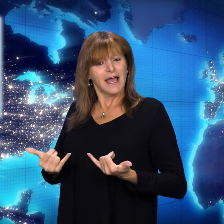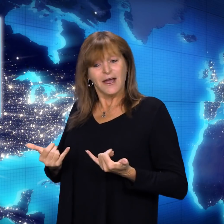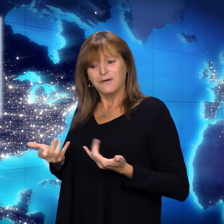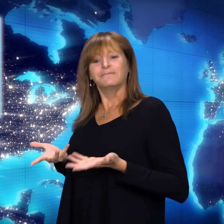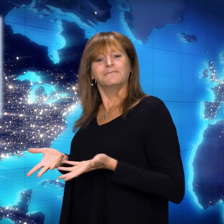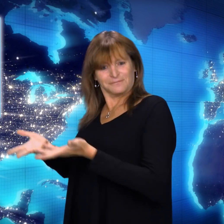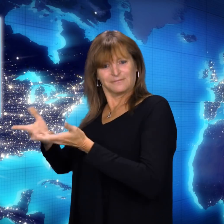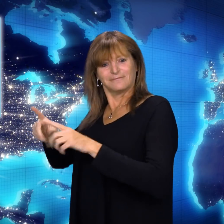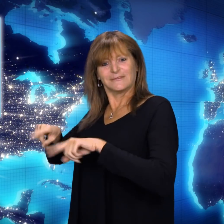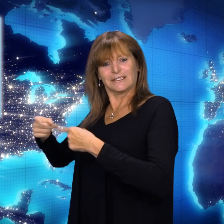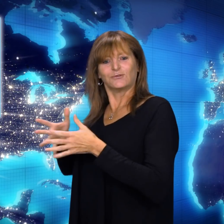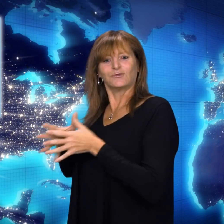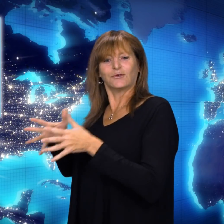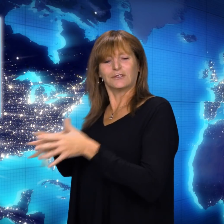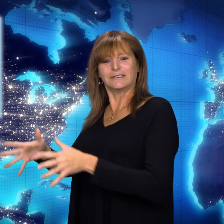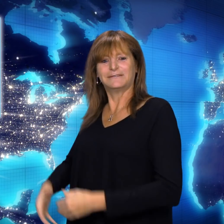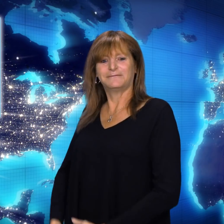Now, let’s go to next story.